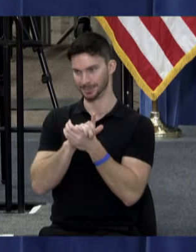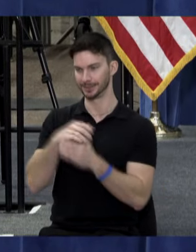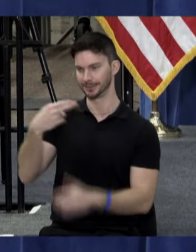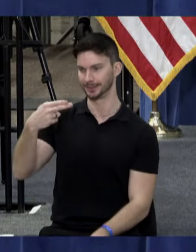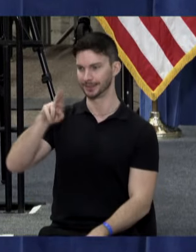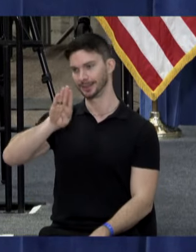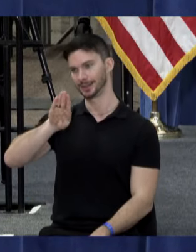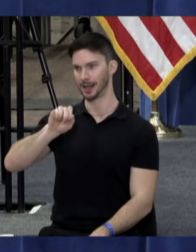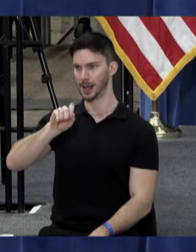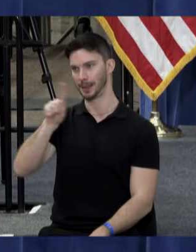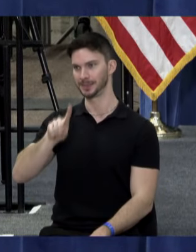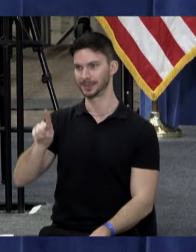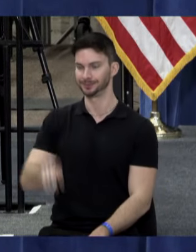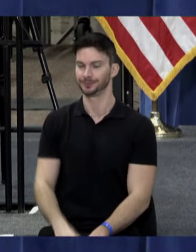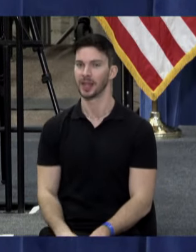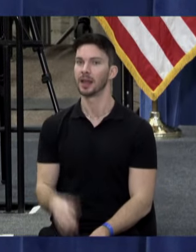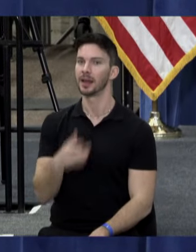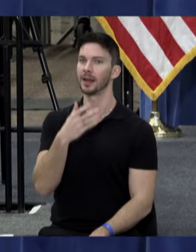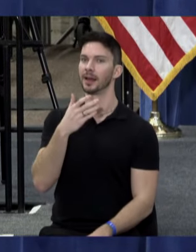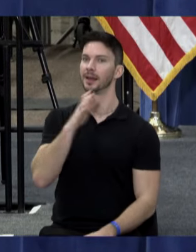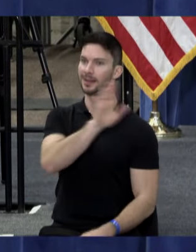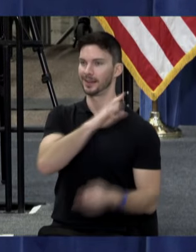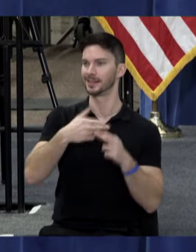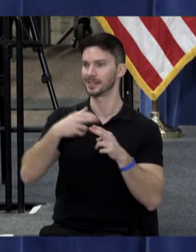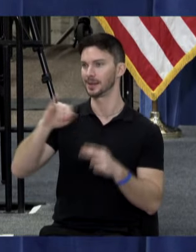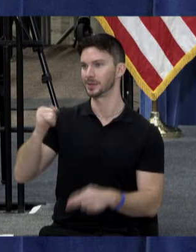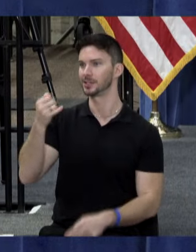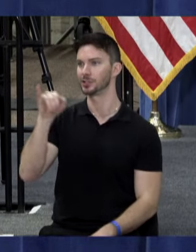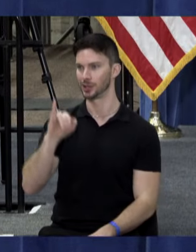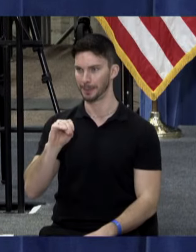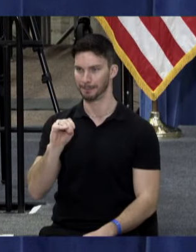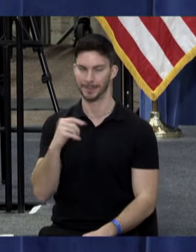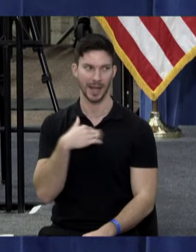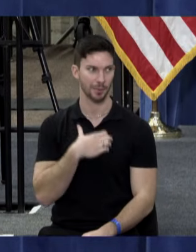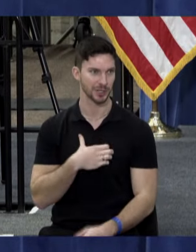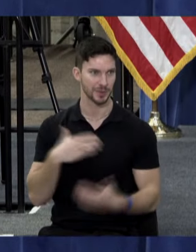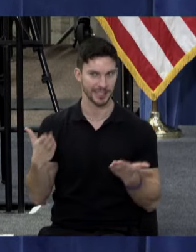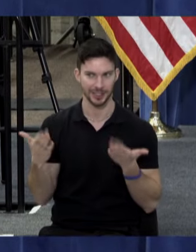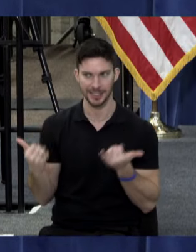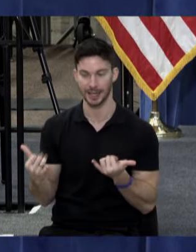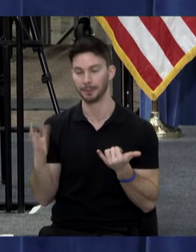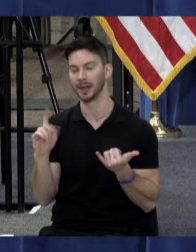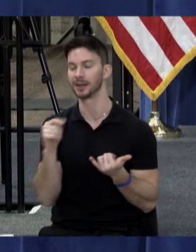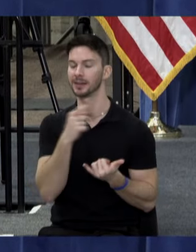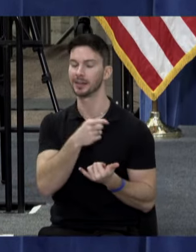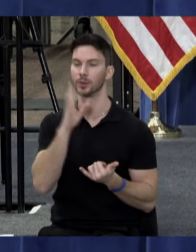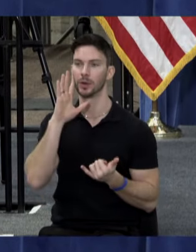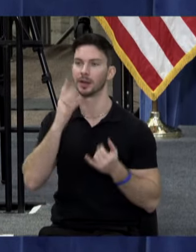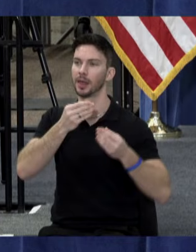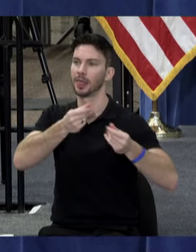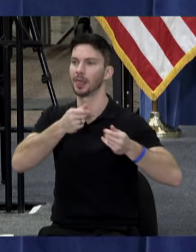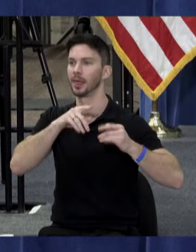is Jim. I wish he was here today. But anyway, he would tease me, oh, I do everything around